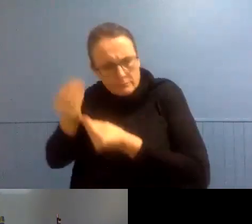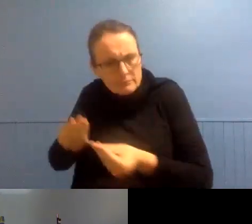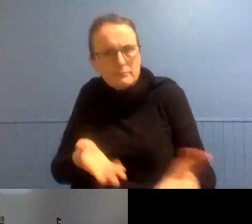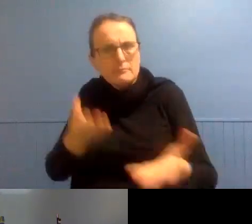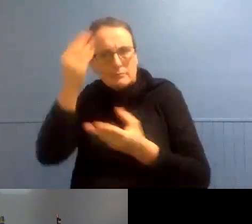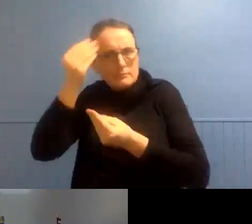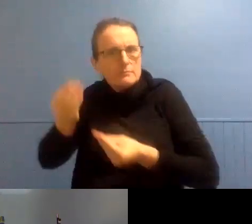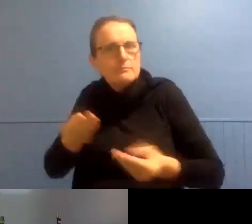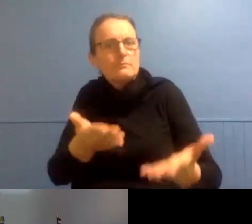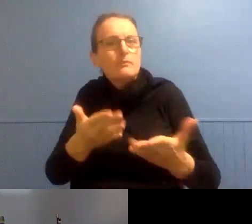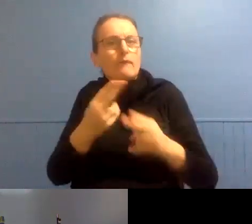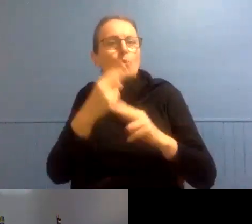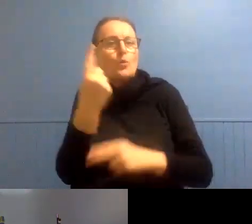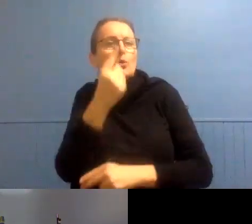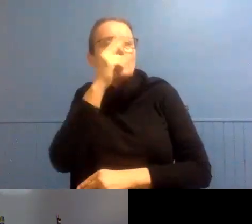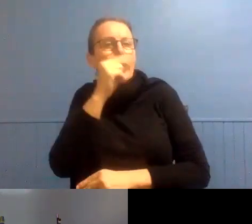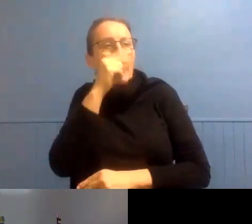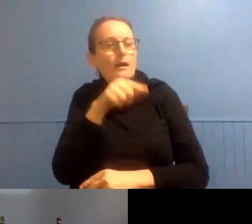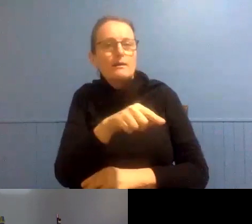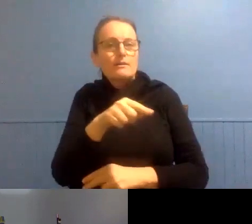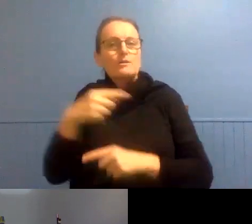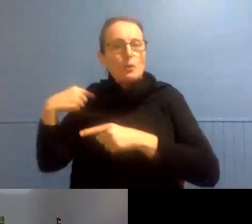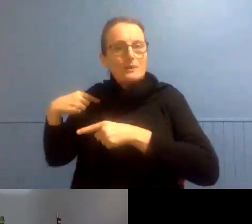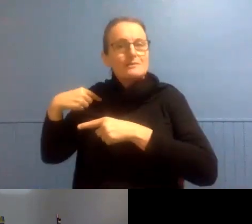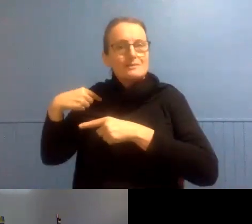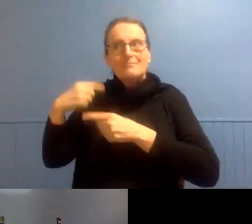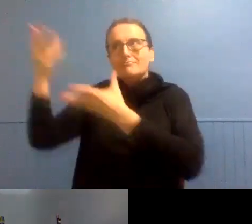And that cycle is so important. That's a cycle